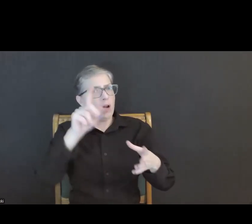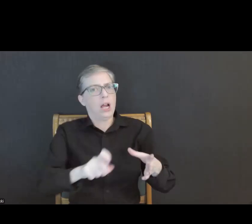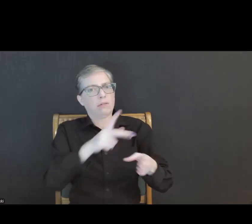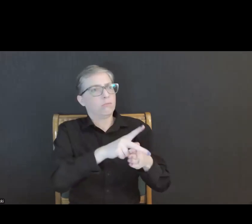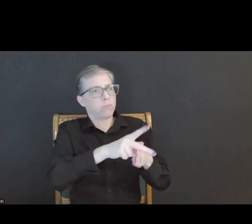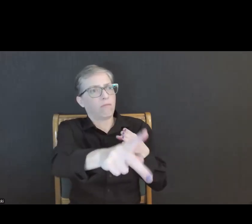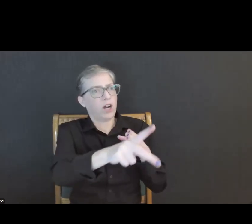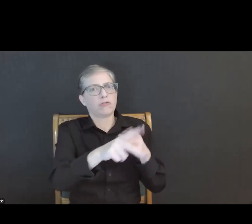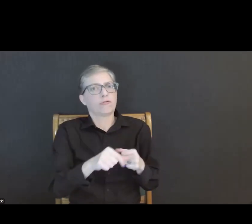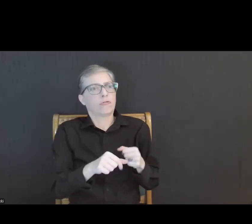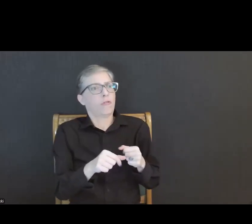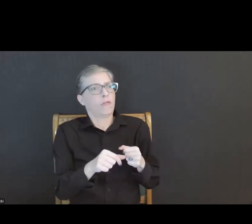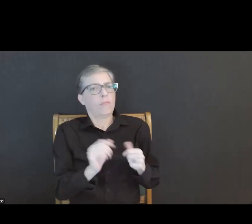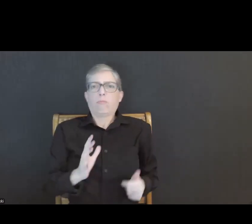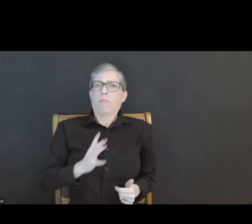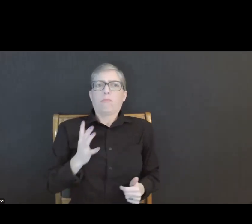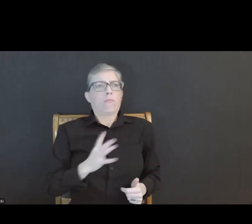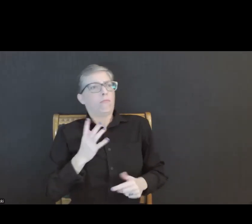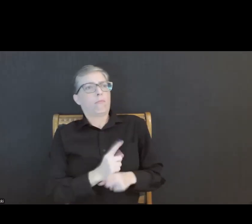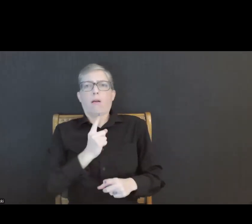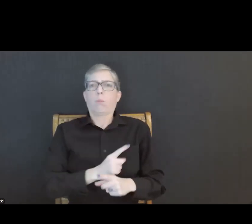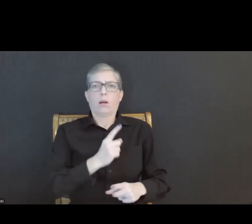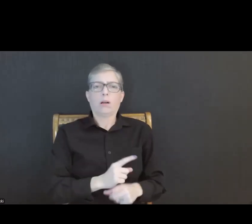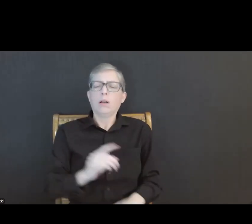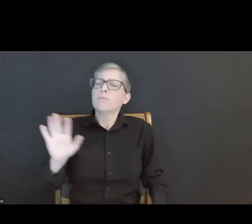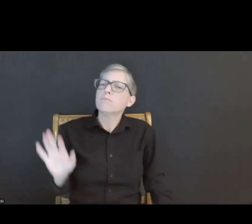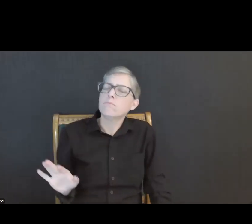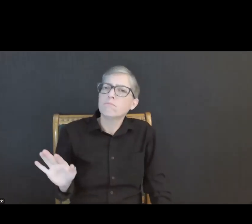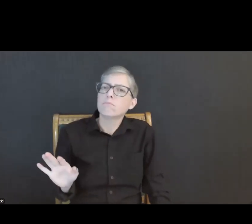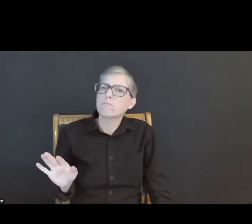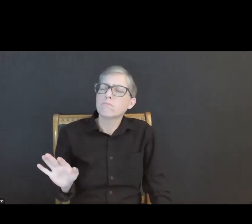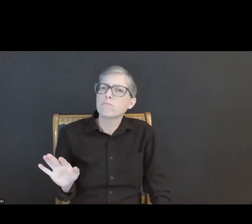proper and stuff and it's these moments where people are being authentic and I have to be